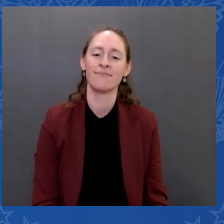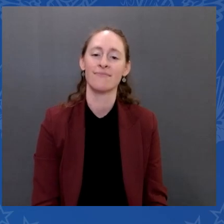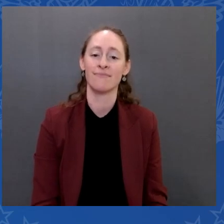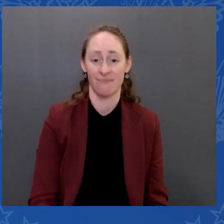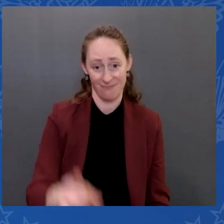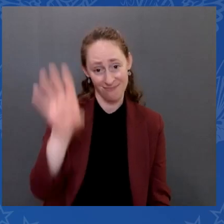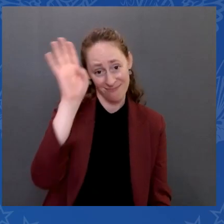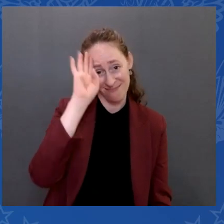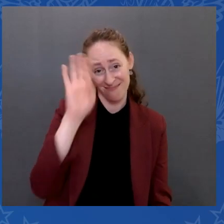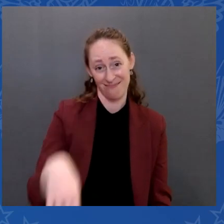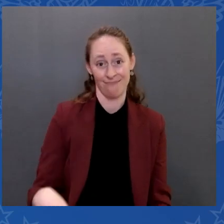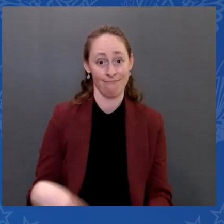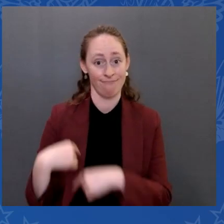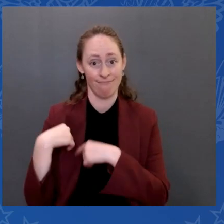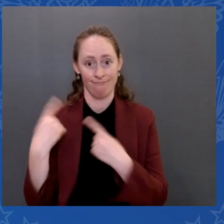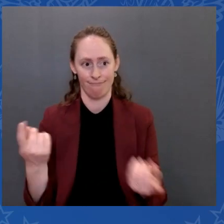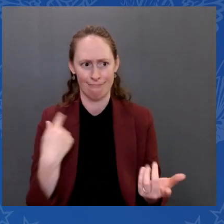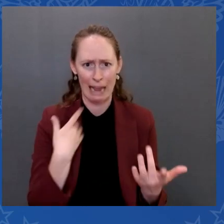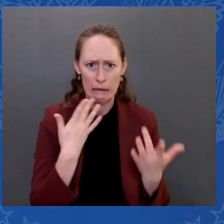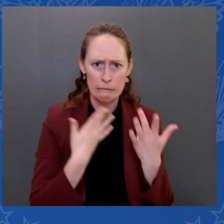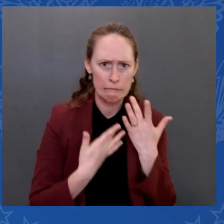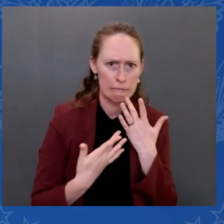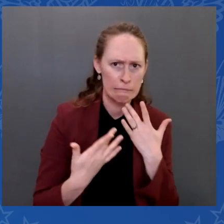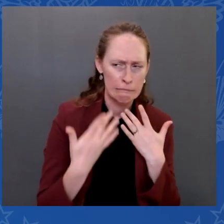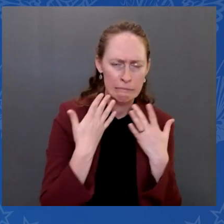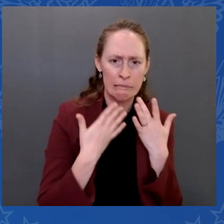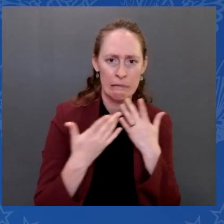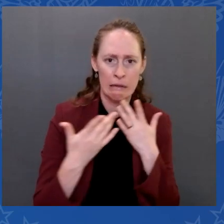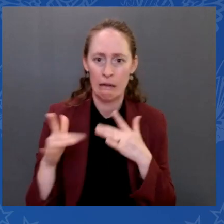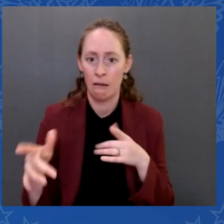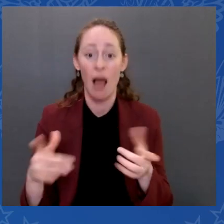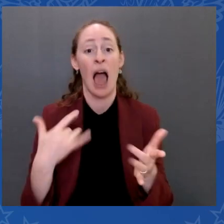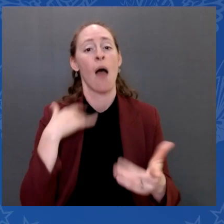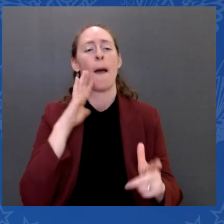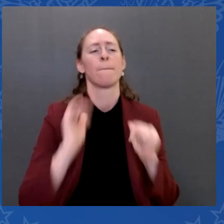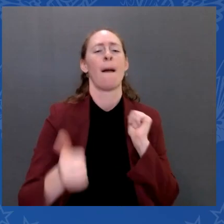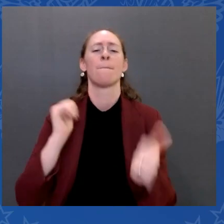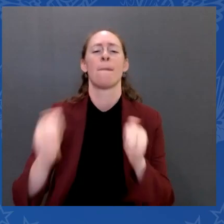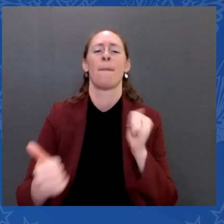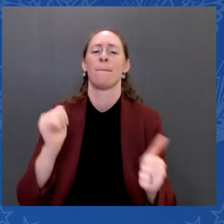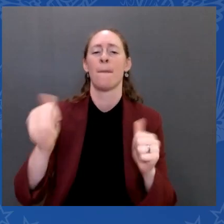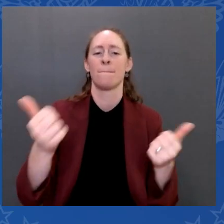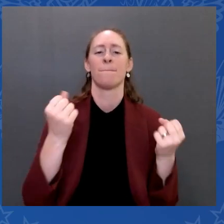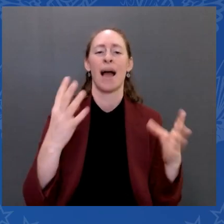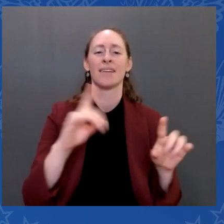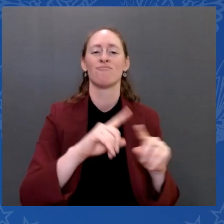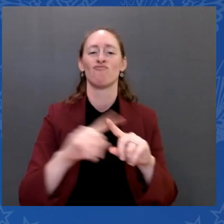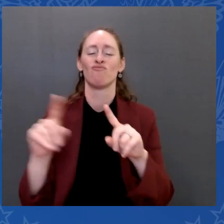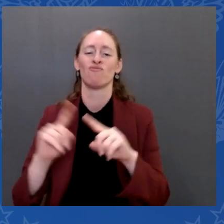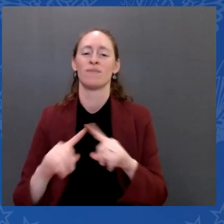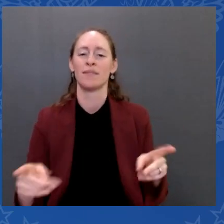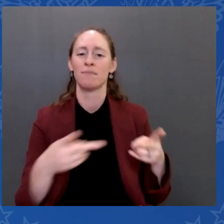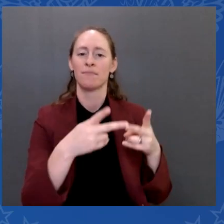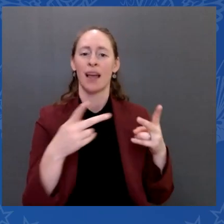the semiconductor industry, right? Silicon Valley is Silicon Valley because we invented it right here in the United States of America.